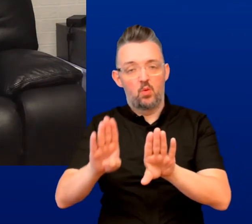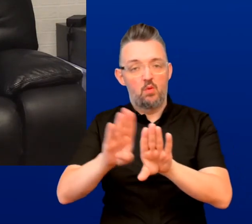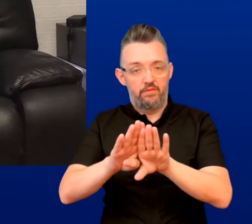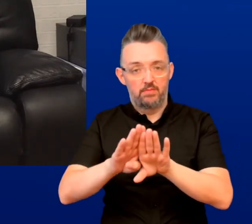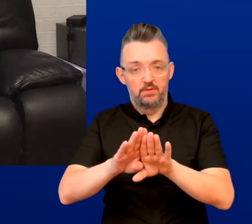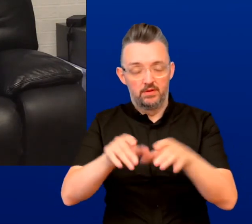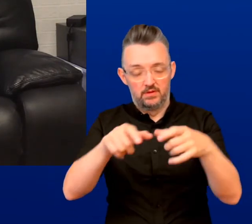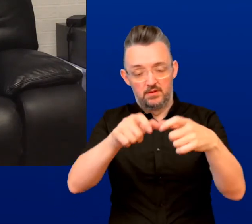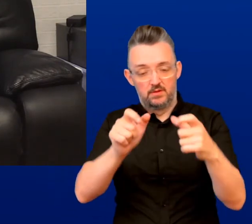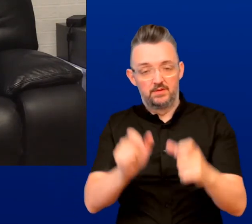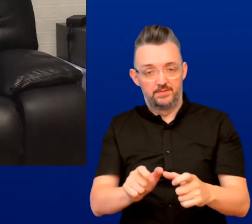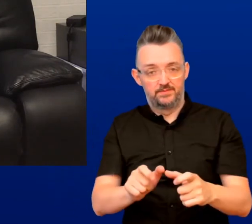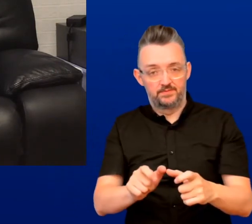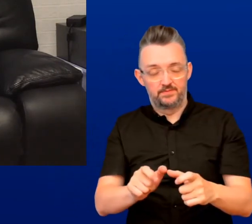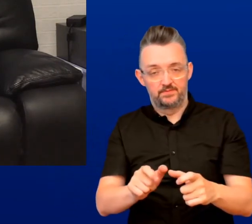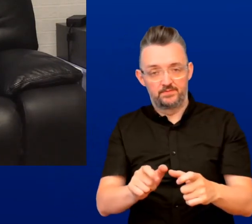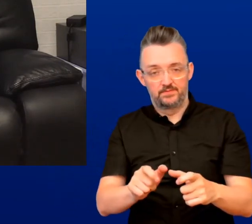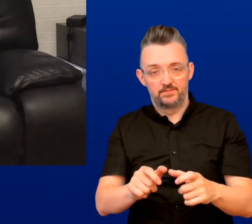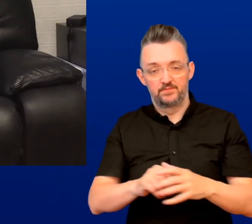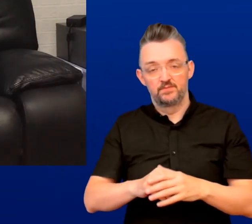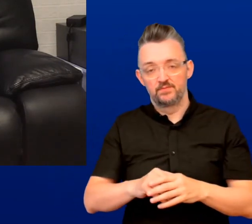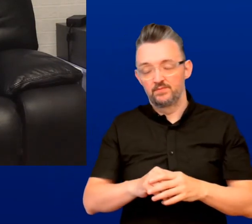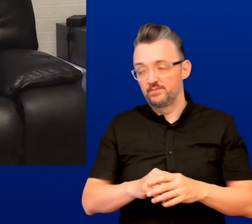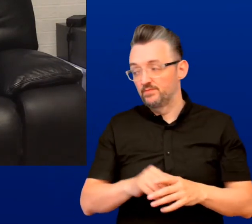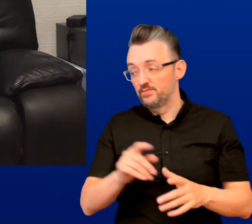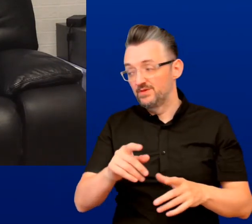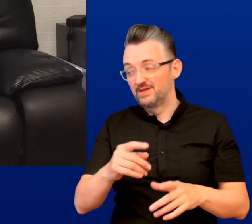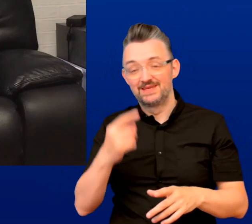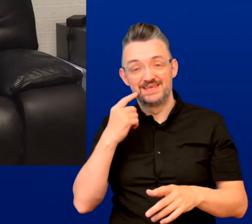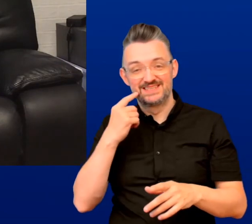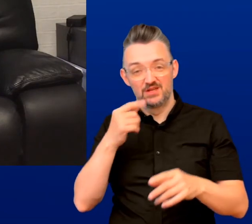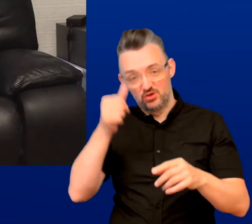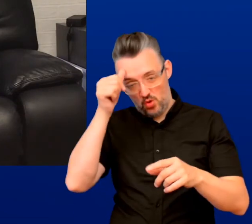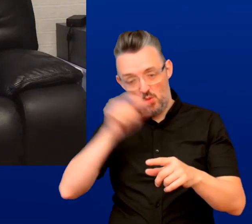the base of the bow down to the rim and you know that you're doing it